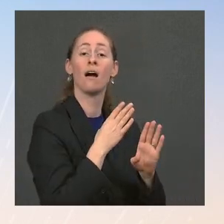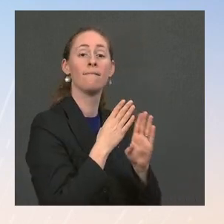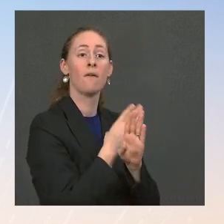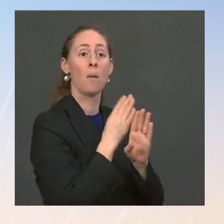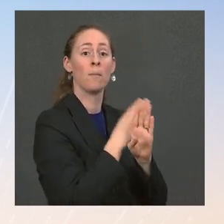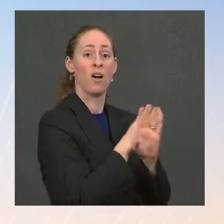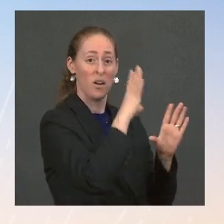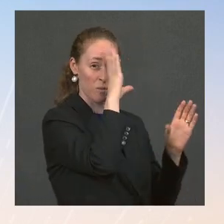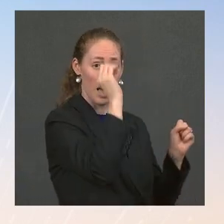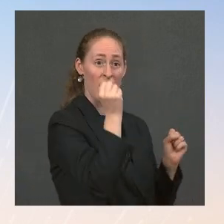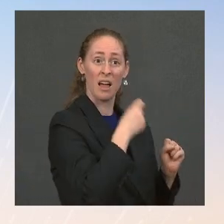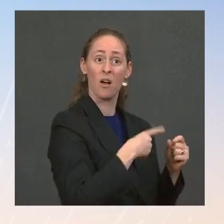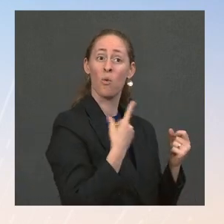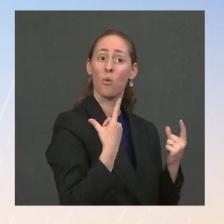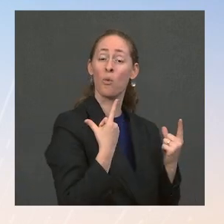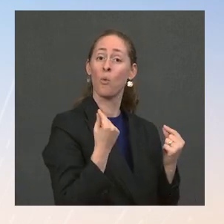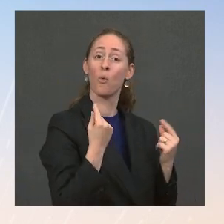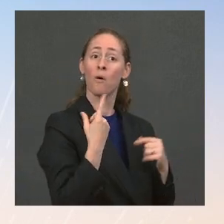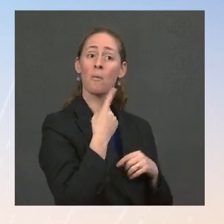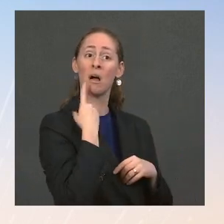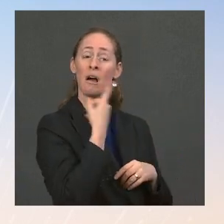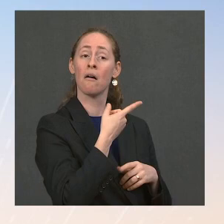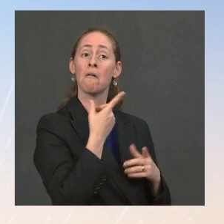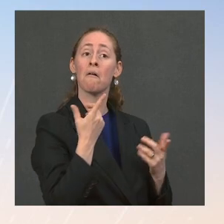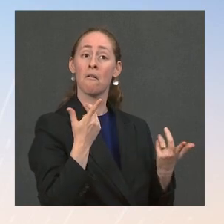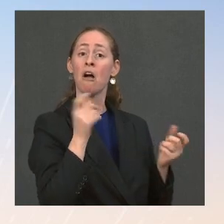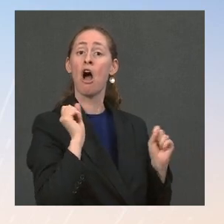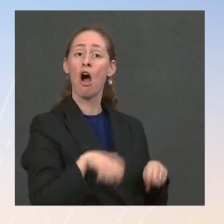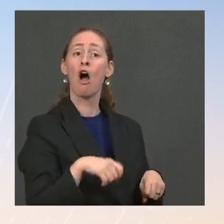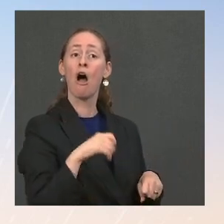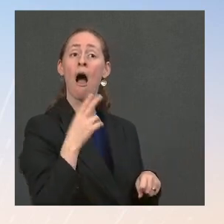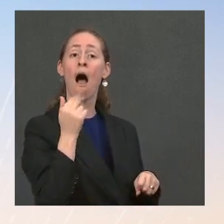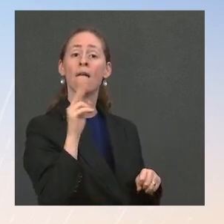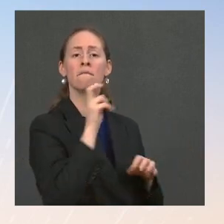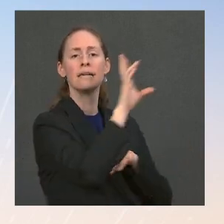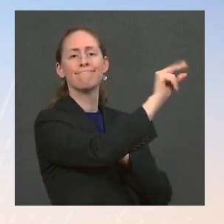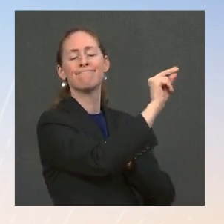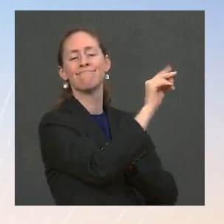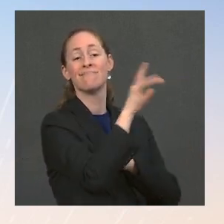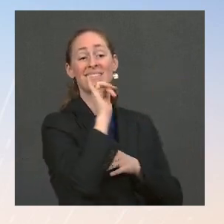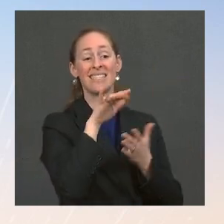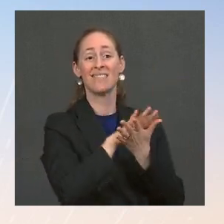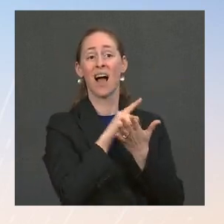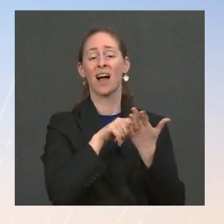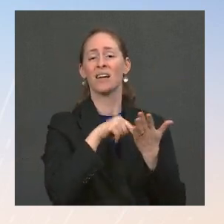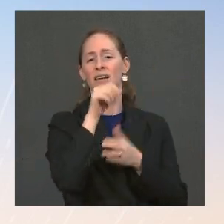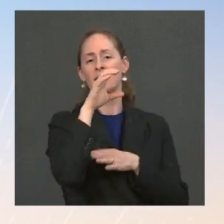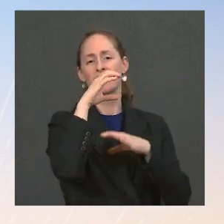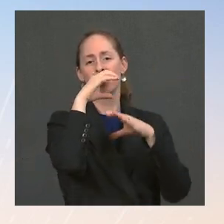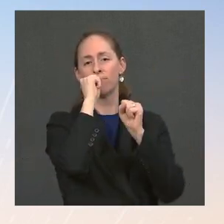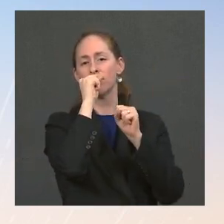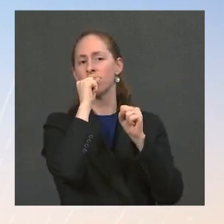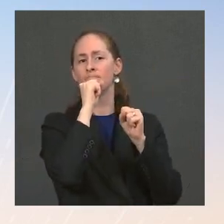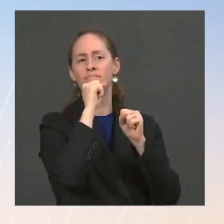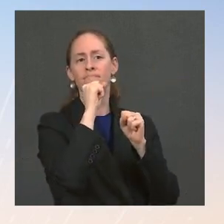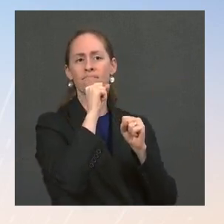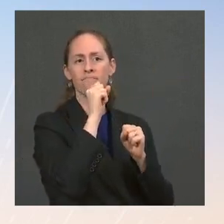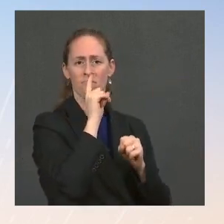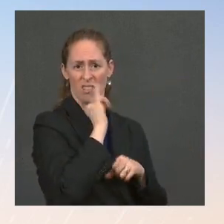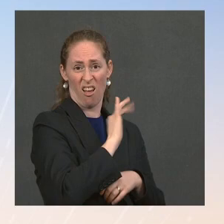has the opportunity to exert executive privilege than -- to documents that are in the National Archives.